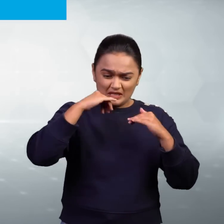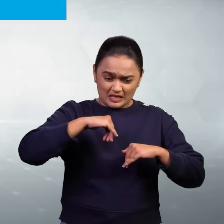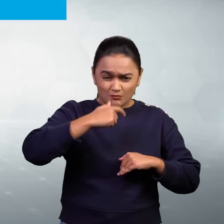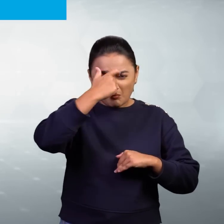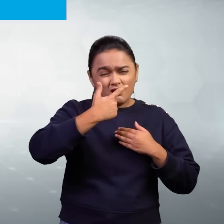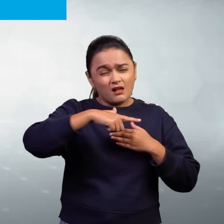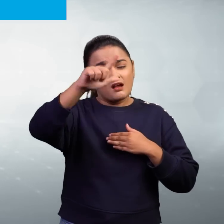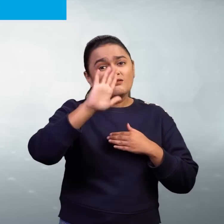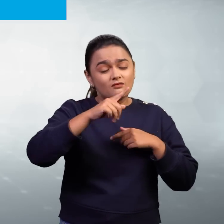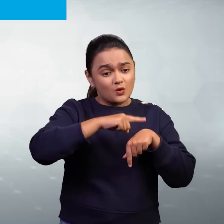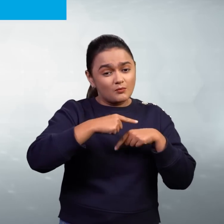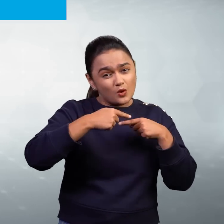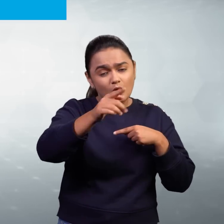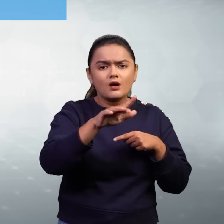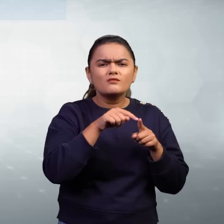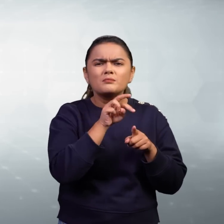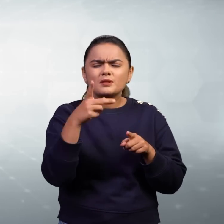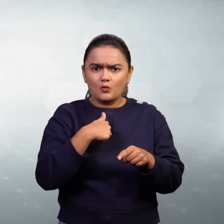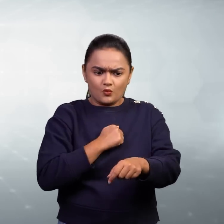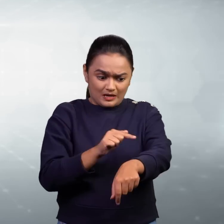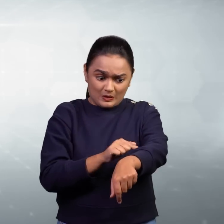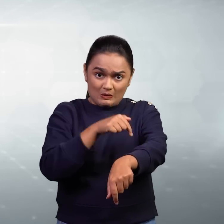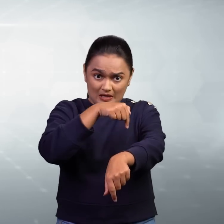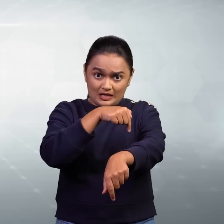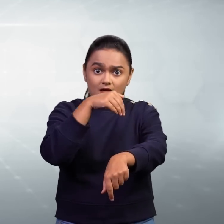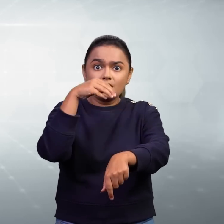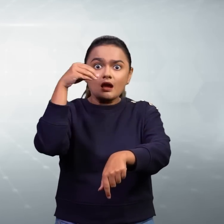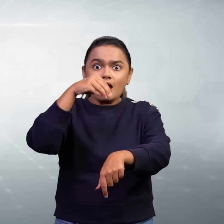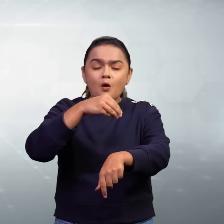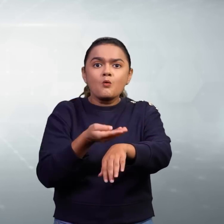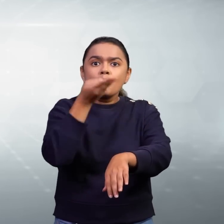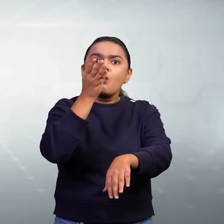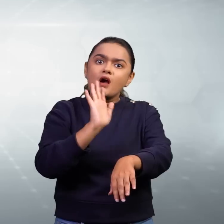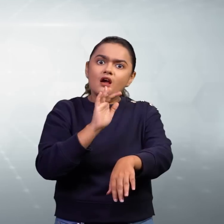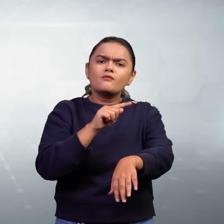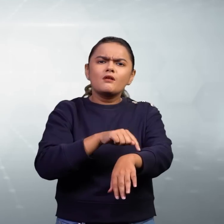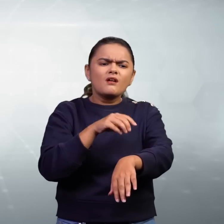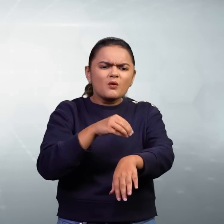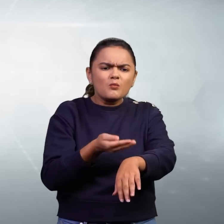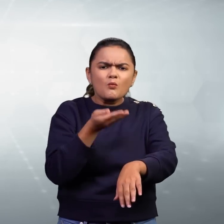It indicates higher amount of glucose in our blood. Why is it high?